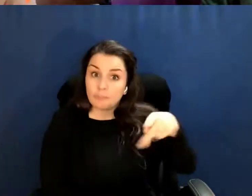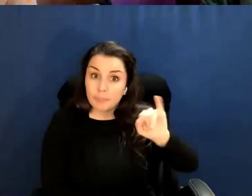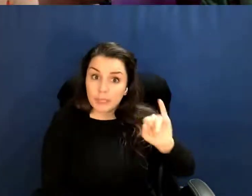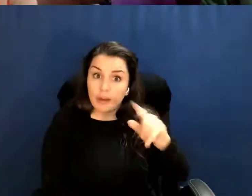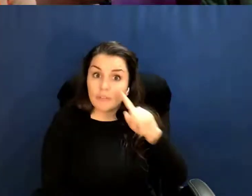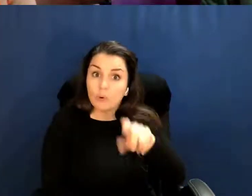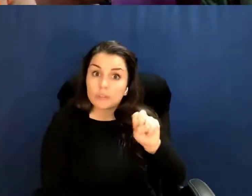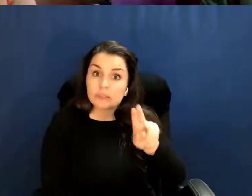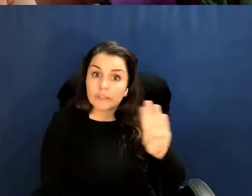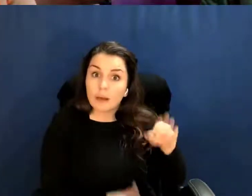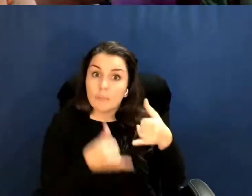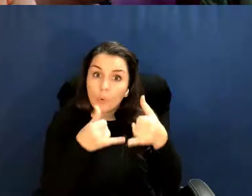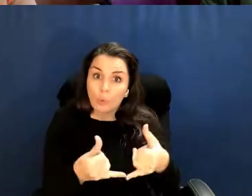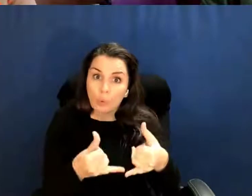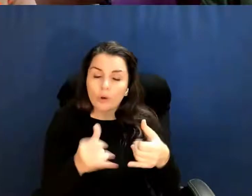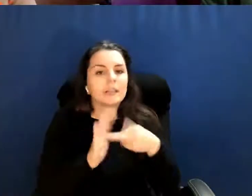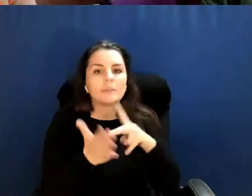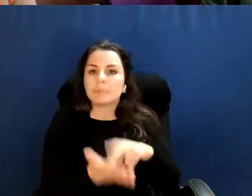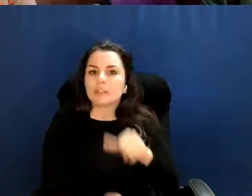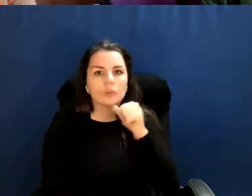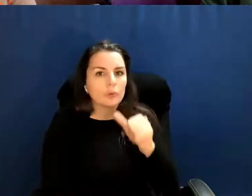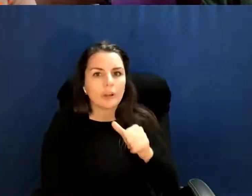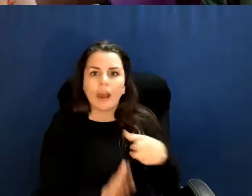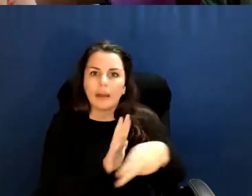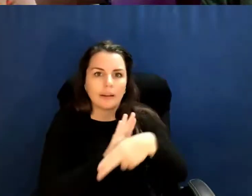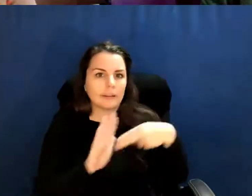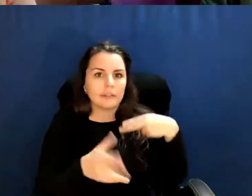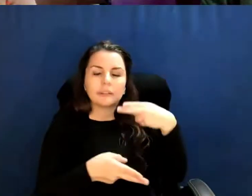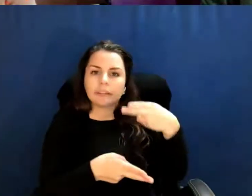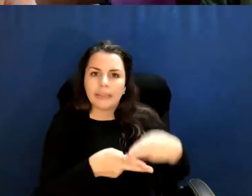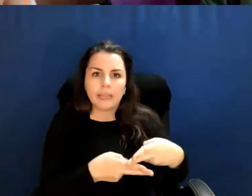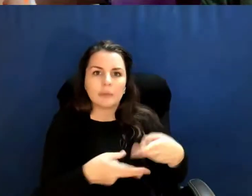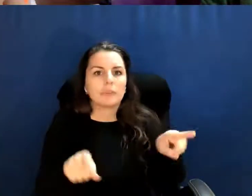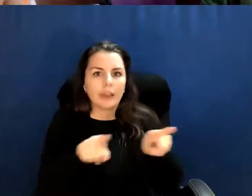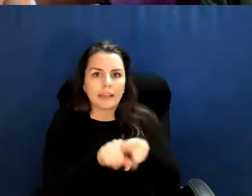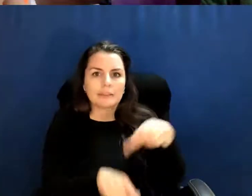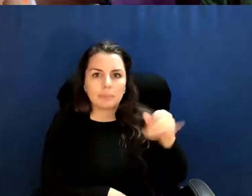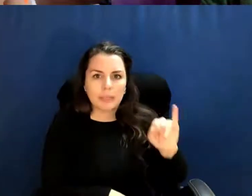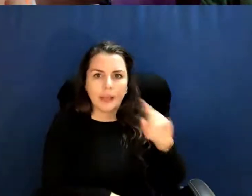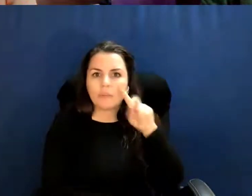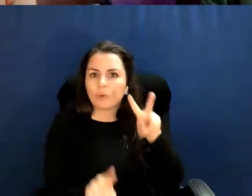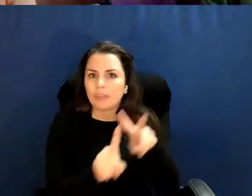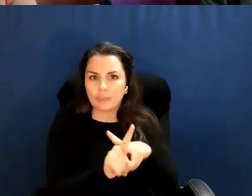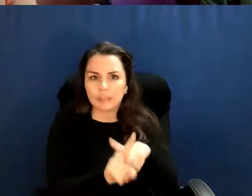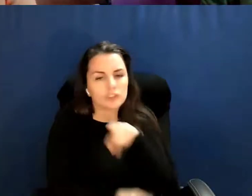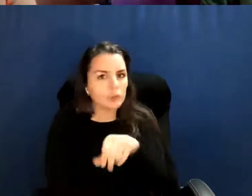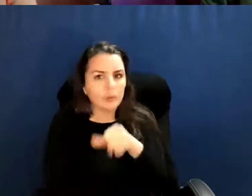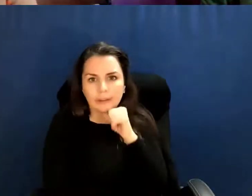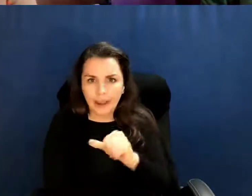you wouldn't be listed as one of the PIs of the application. You would be .. . Sheri Cummins: Yes. Lisa Chadwick: .. .